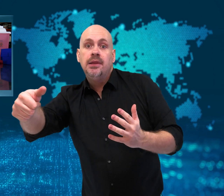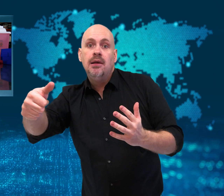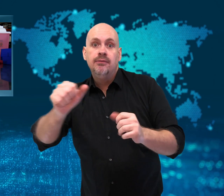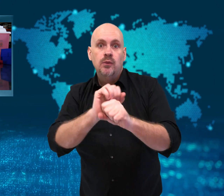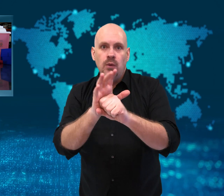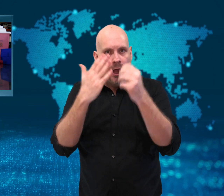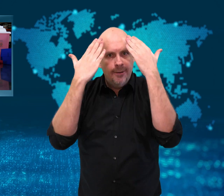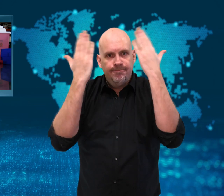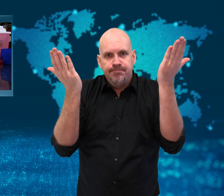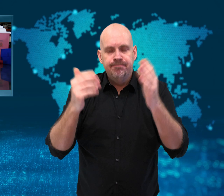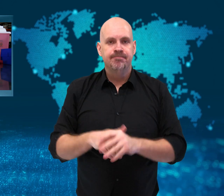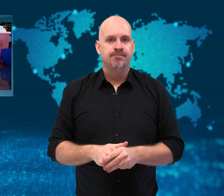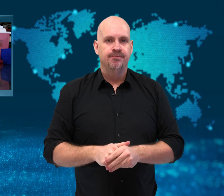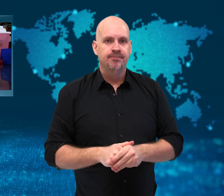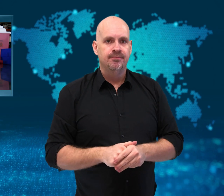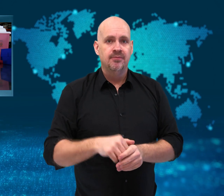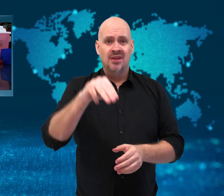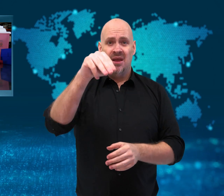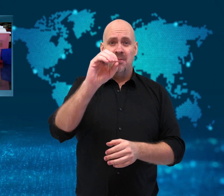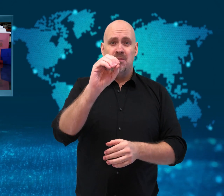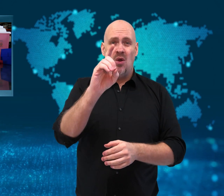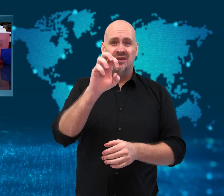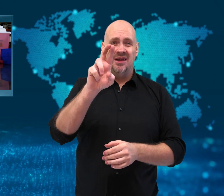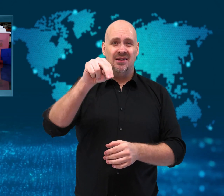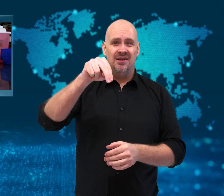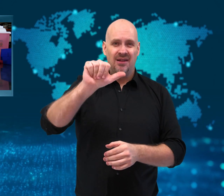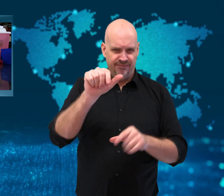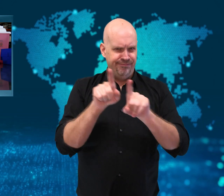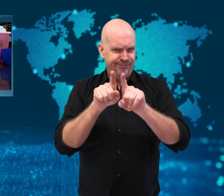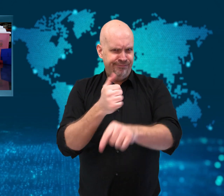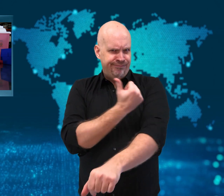but haven’t studied other variants yet.